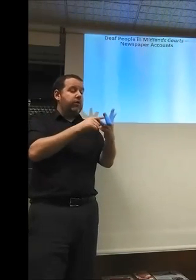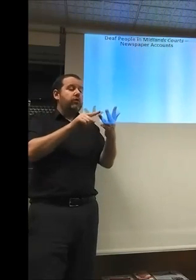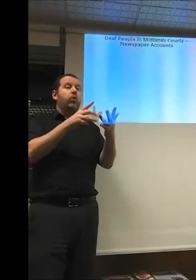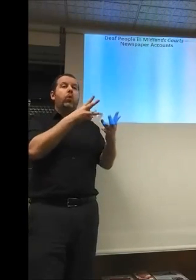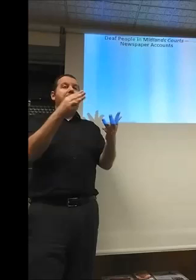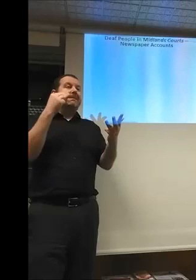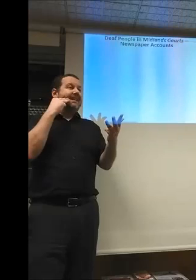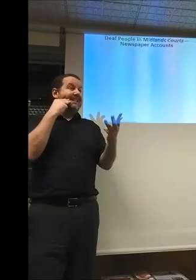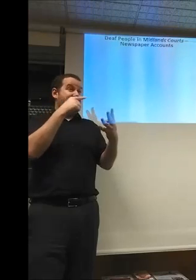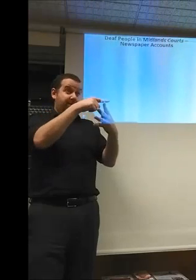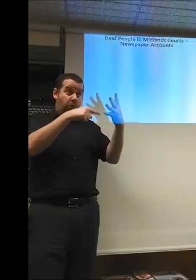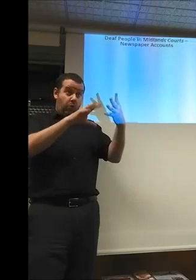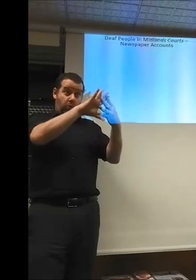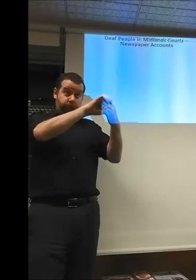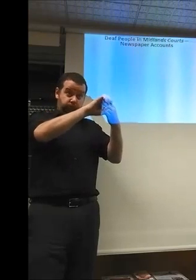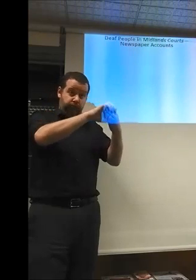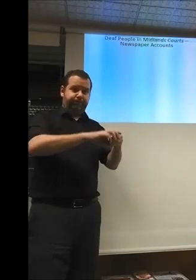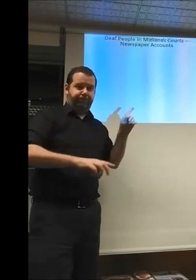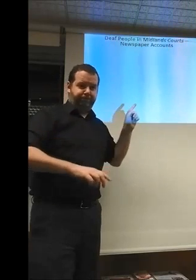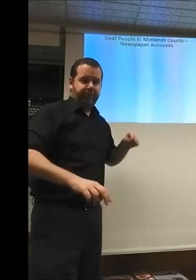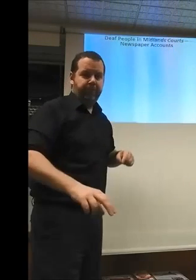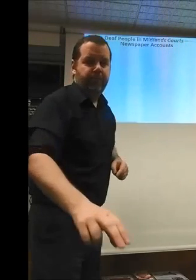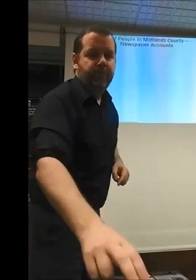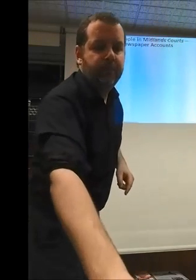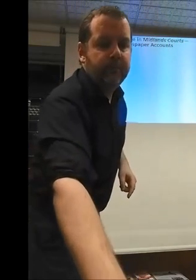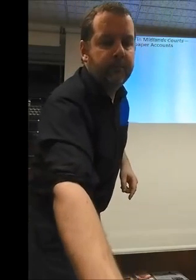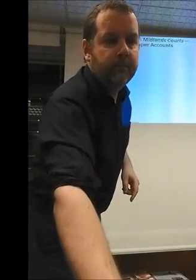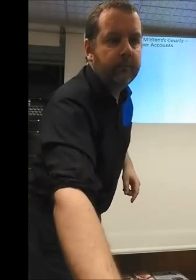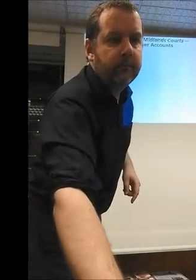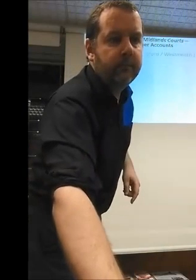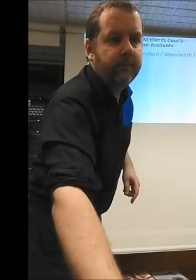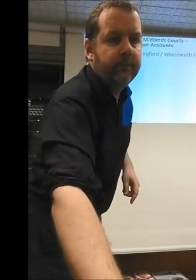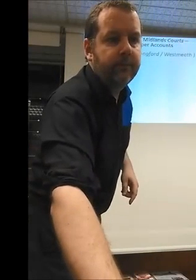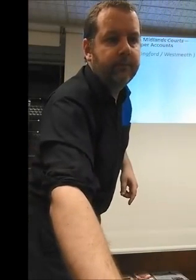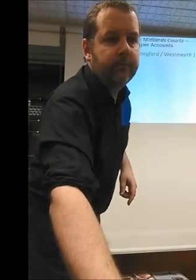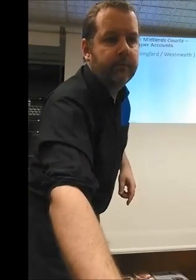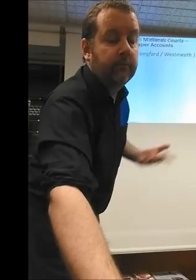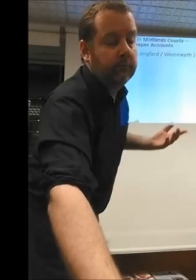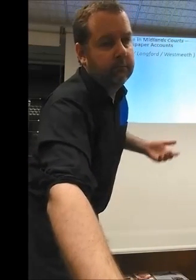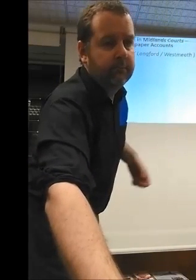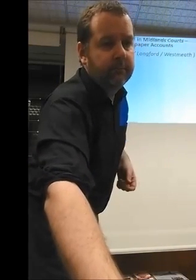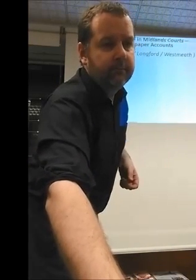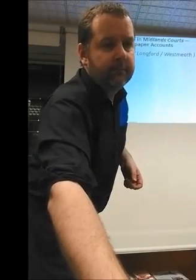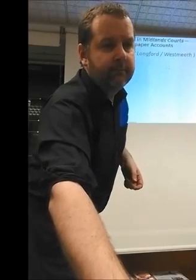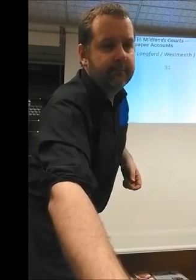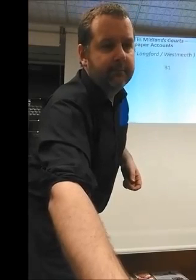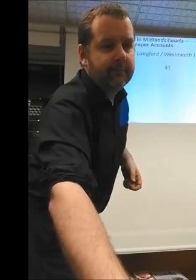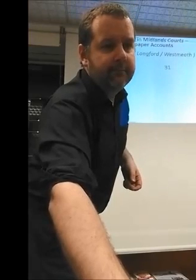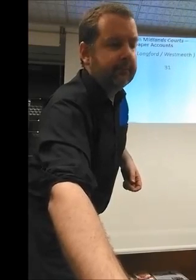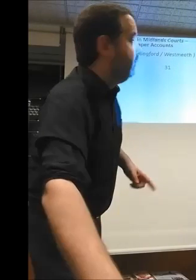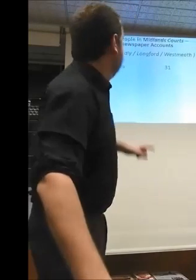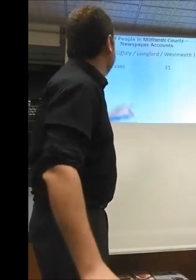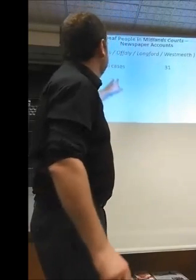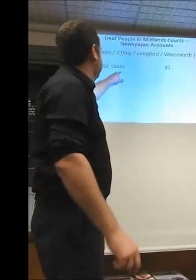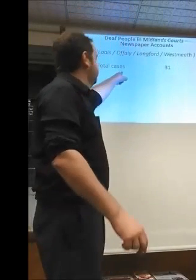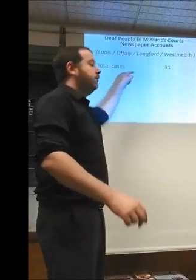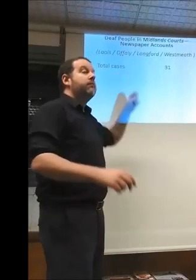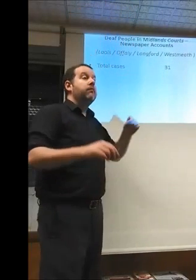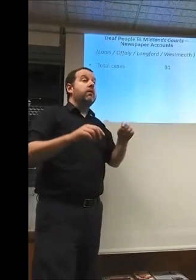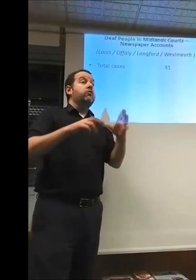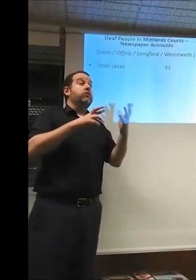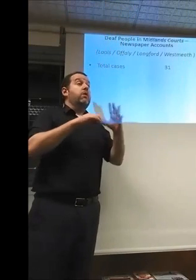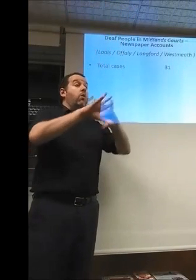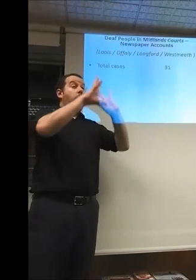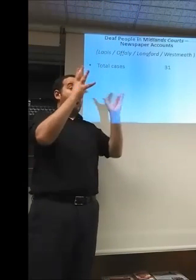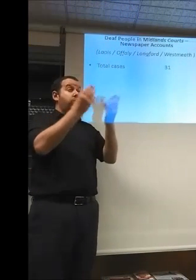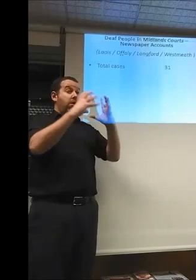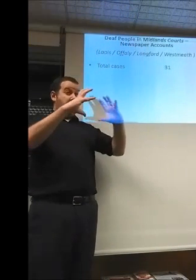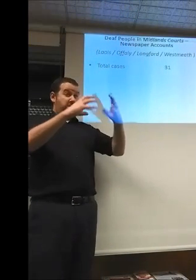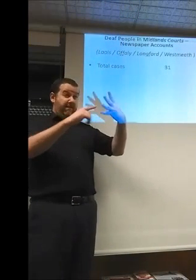Was it linked to the king?